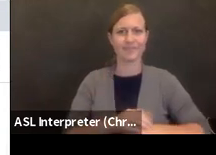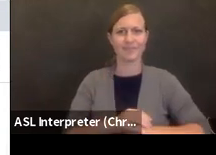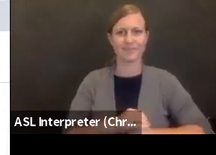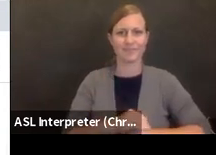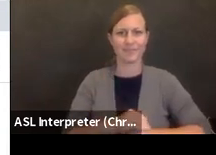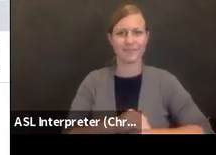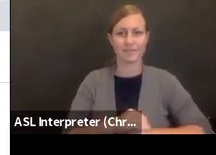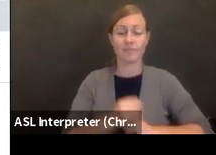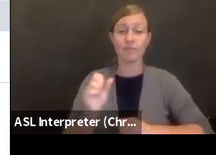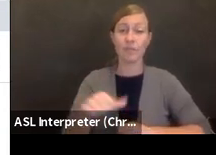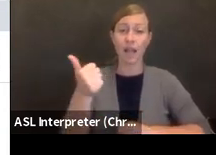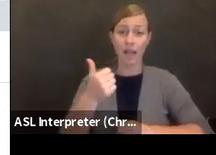ESD 112-- Kristina Wambold: Any other questions at this time.